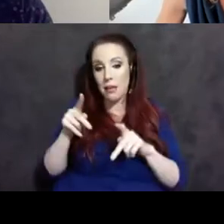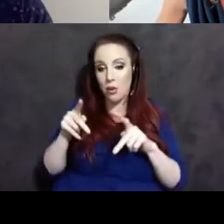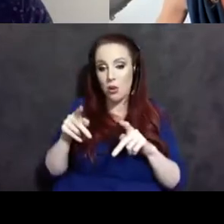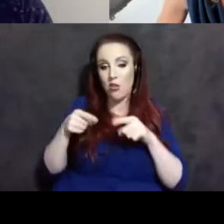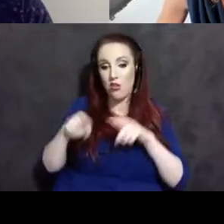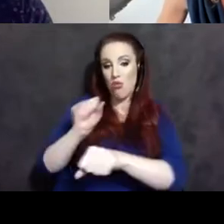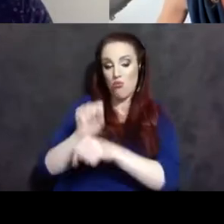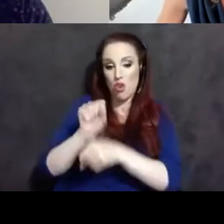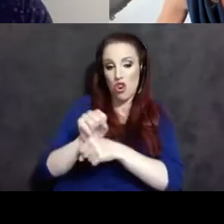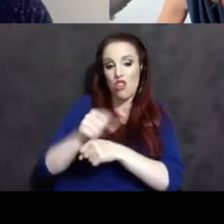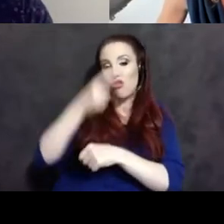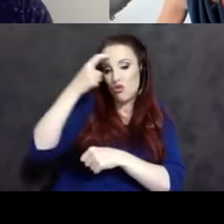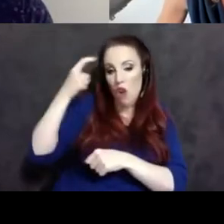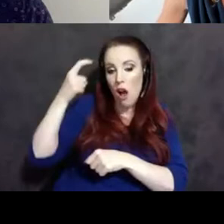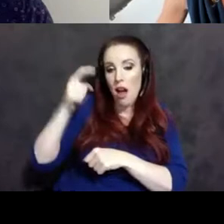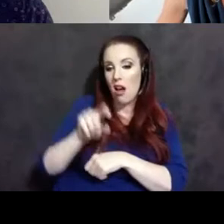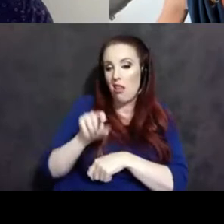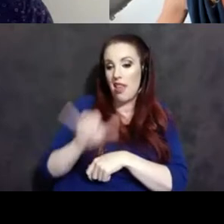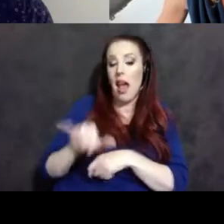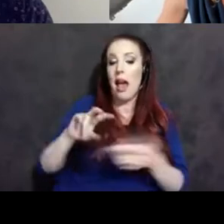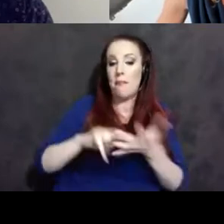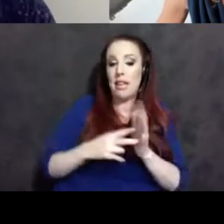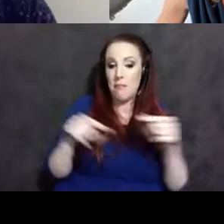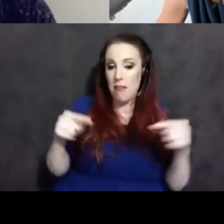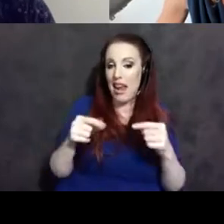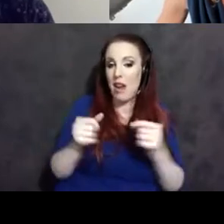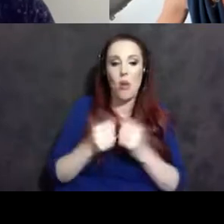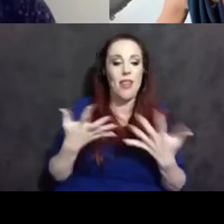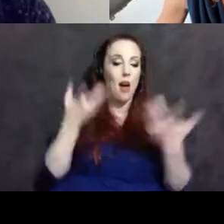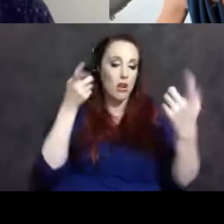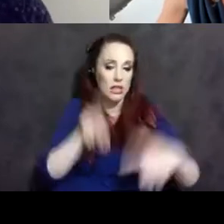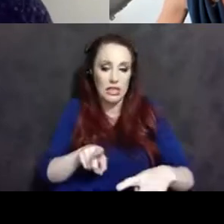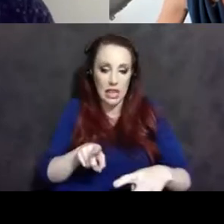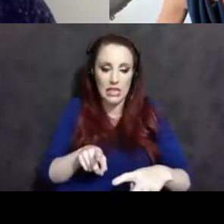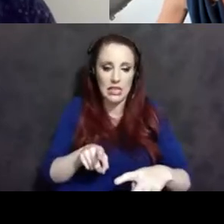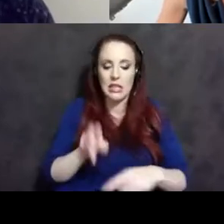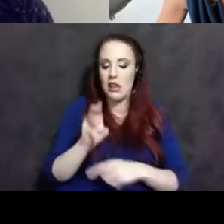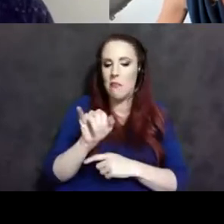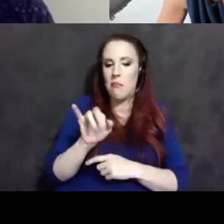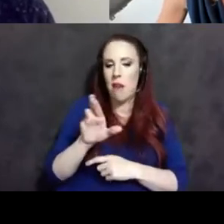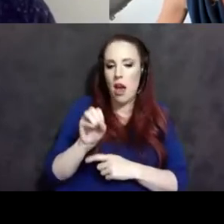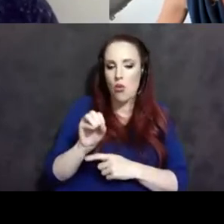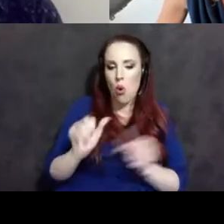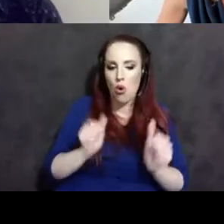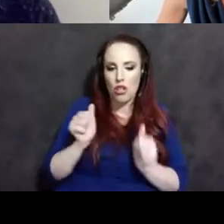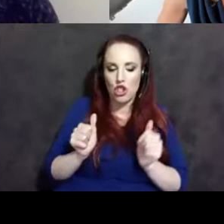And it's the pain of respectability, of microaggressions. I was talking to a friend about how her boss was like, oh, microaggressions are a thing